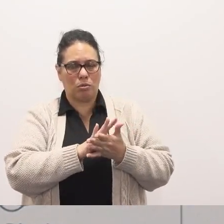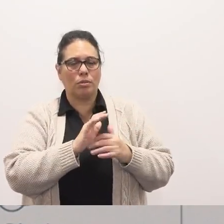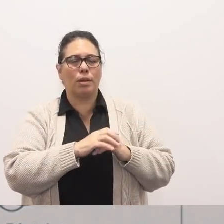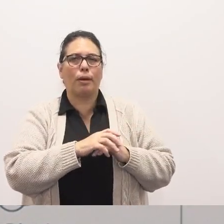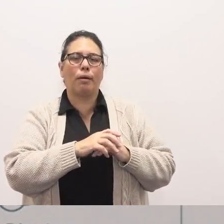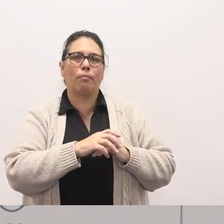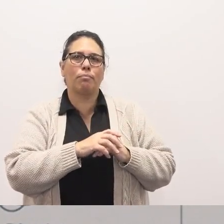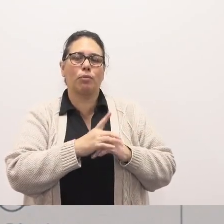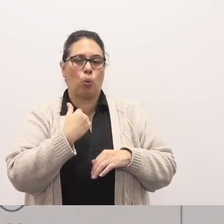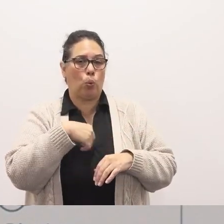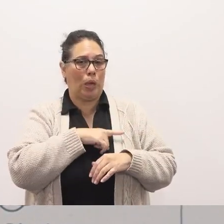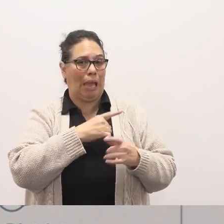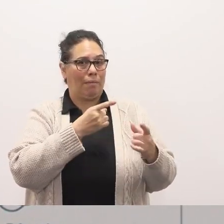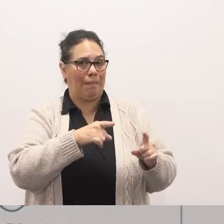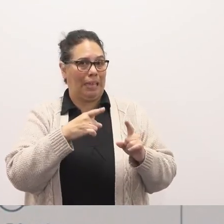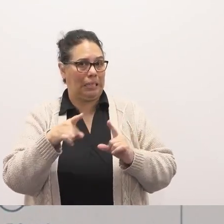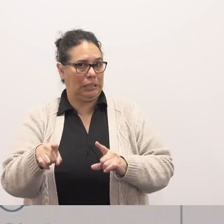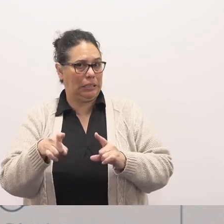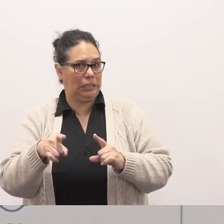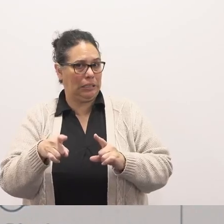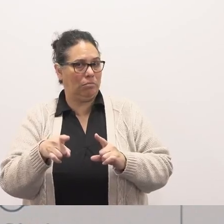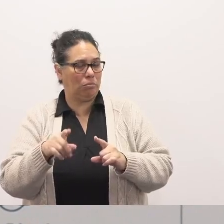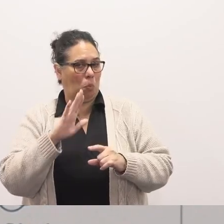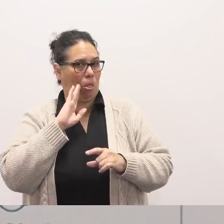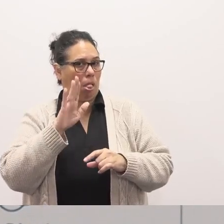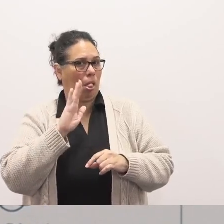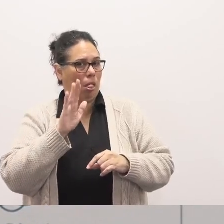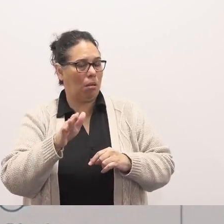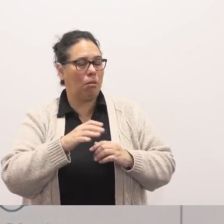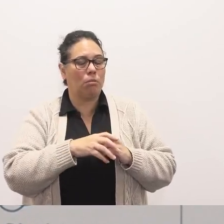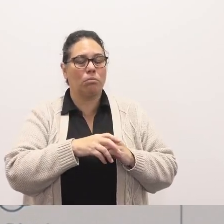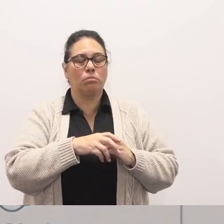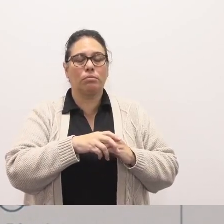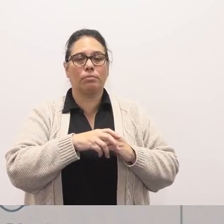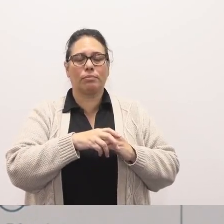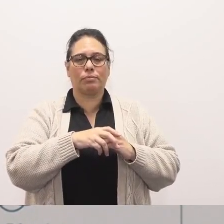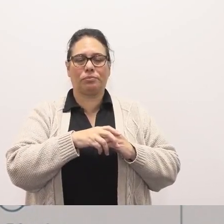We have some events coming up in the near future